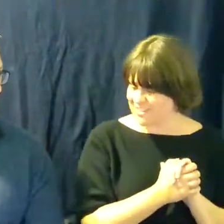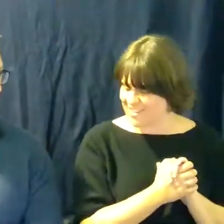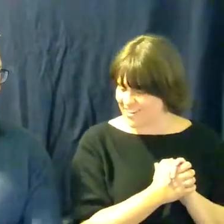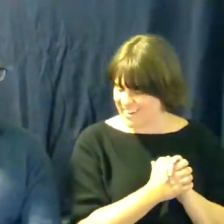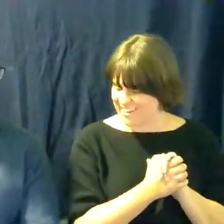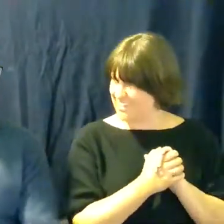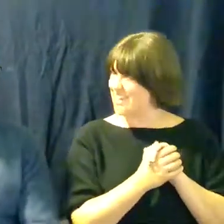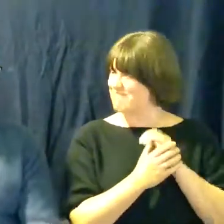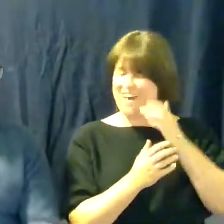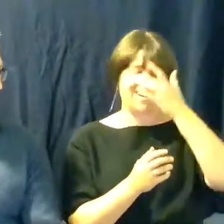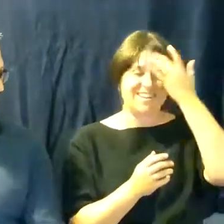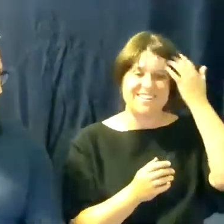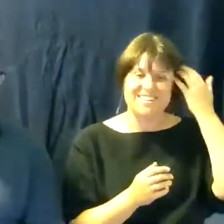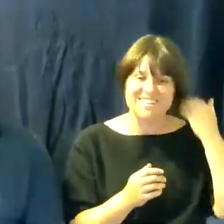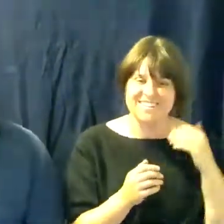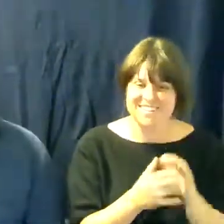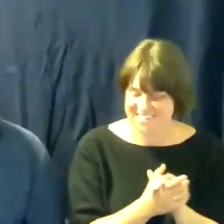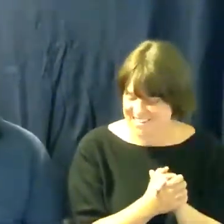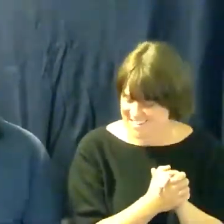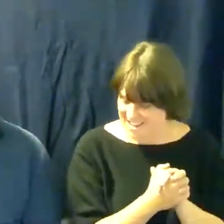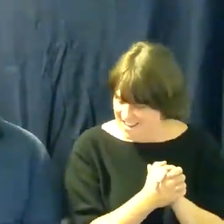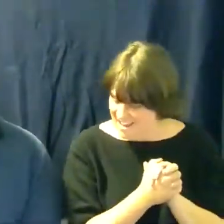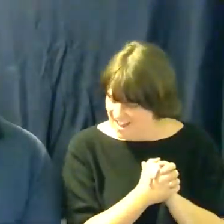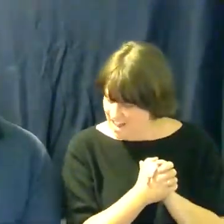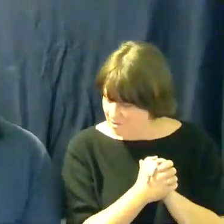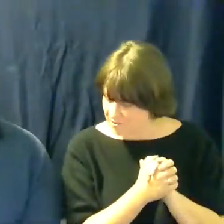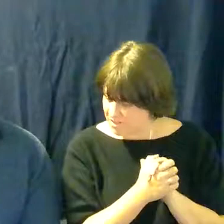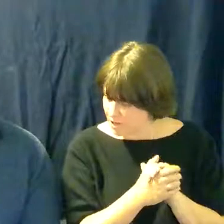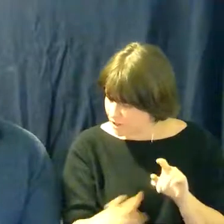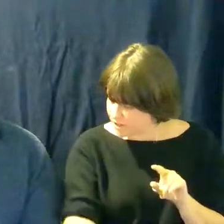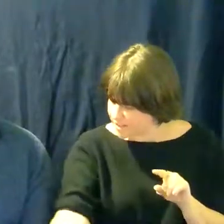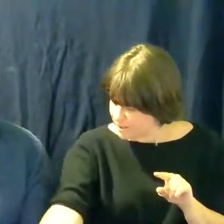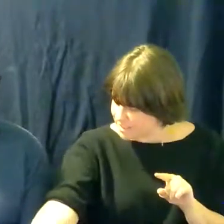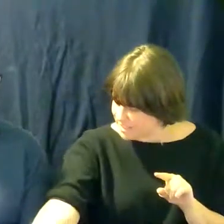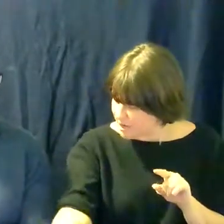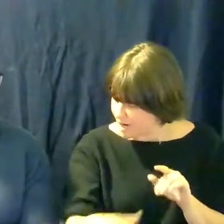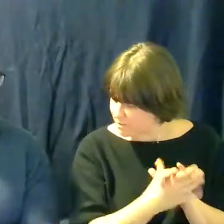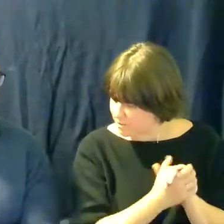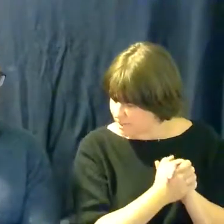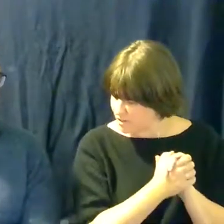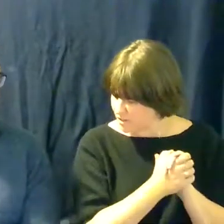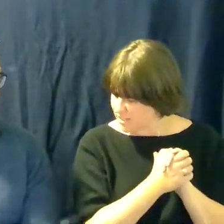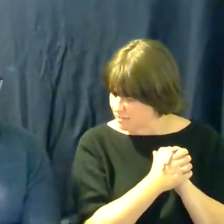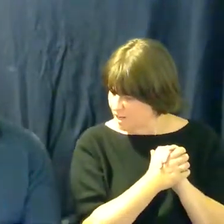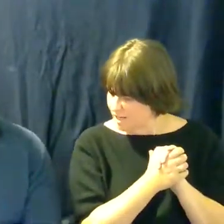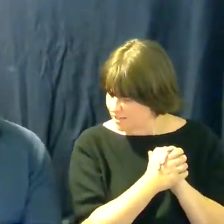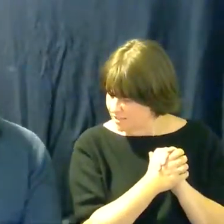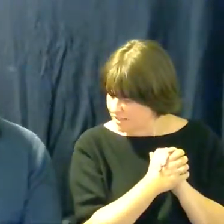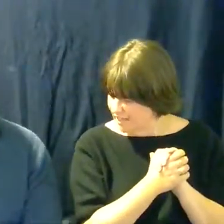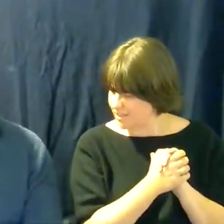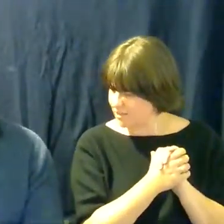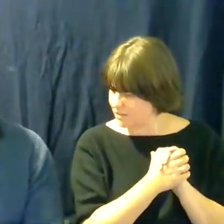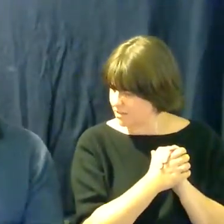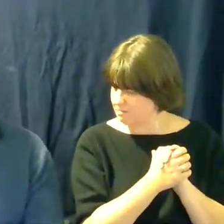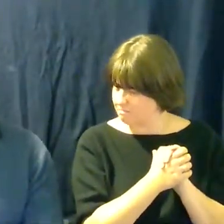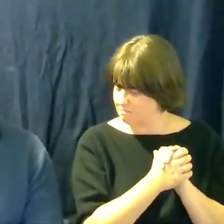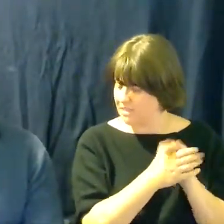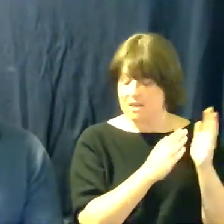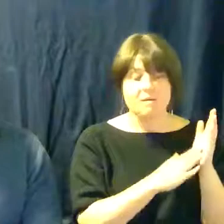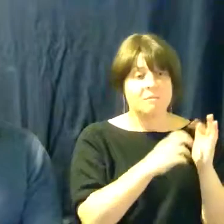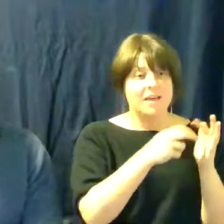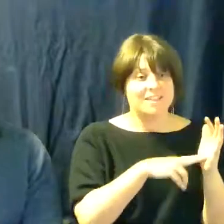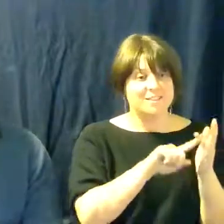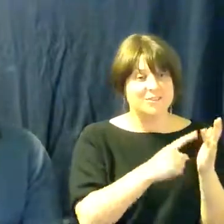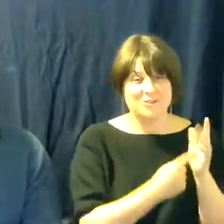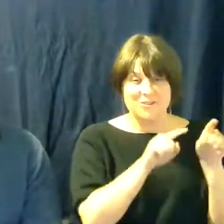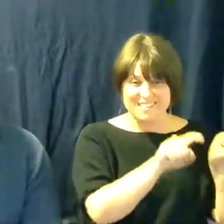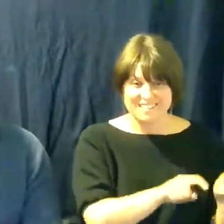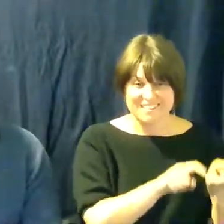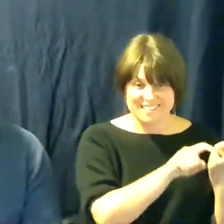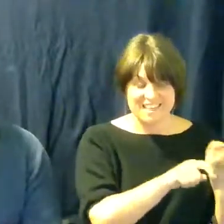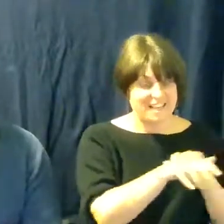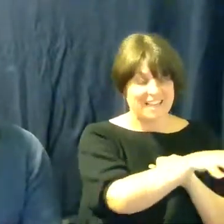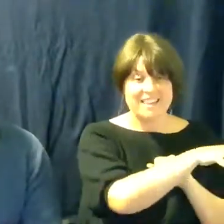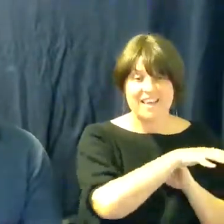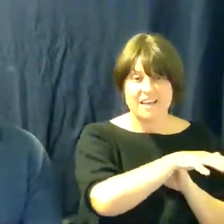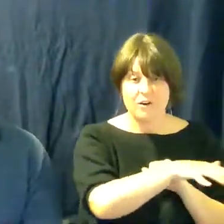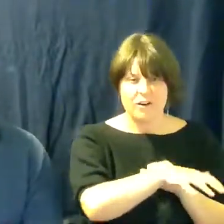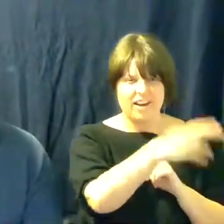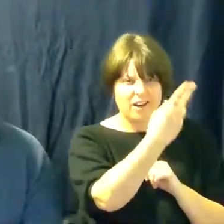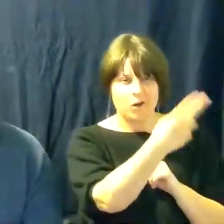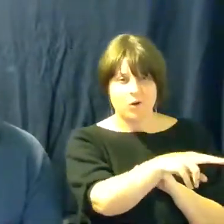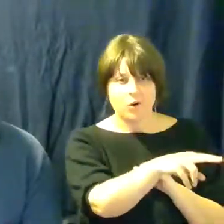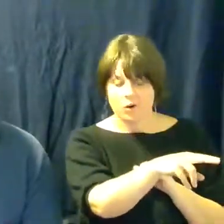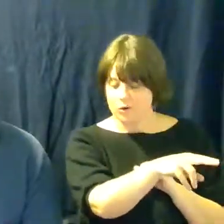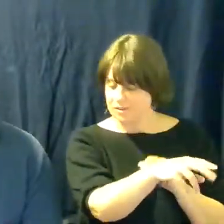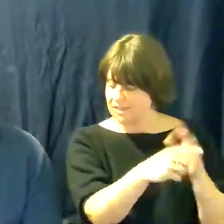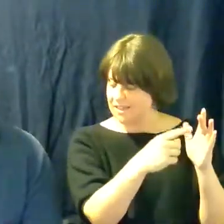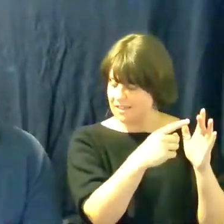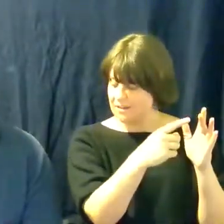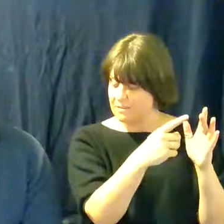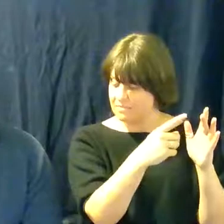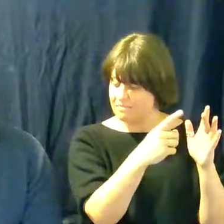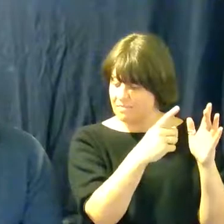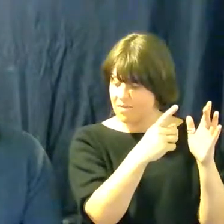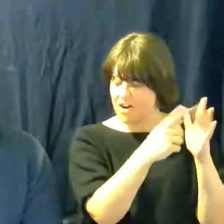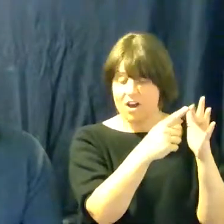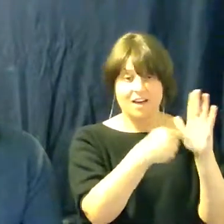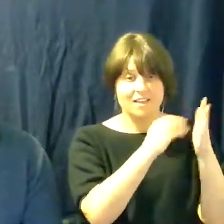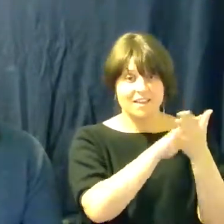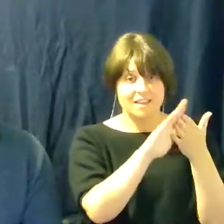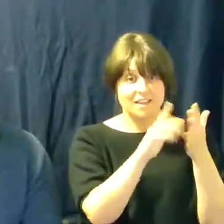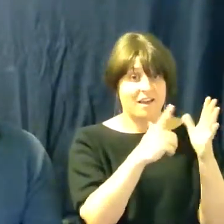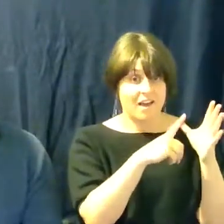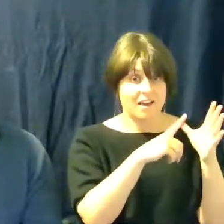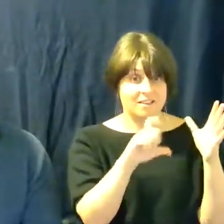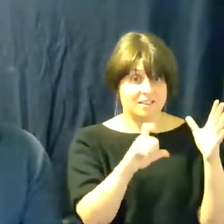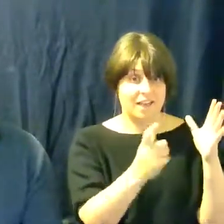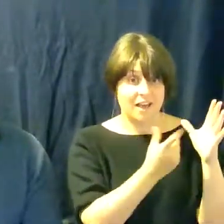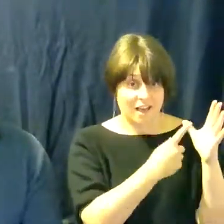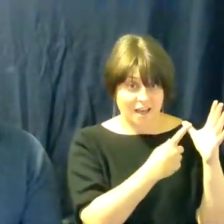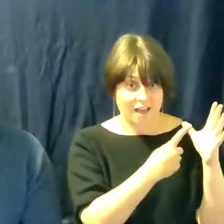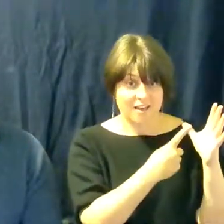machus